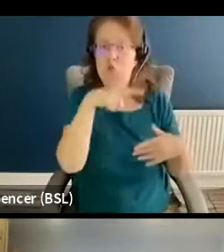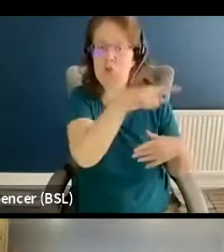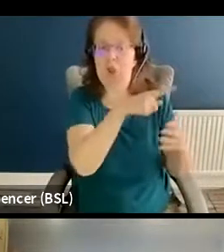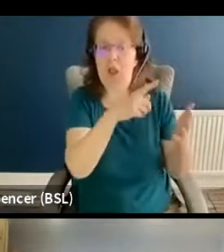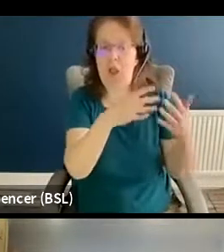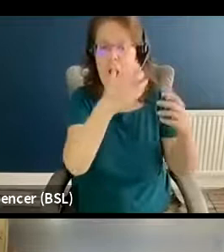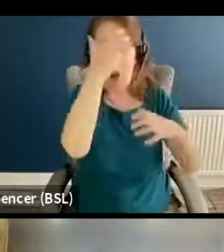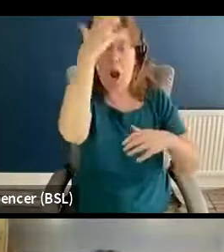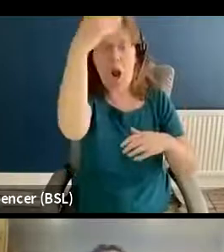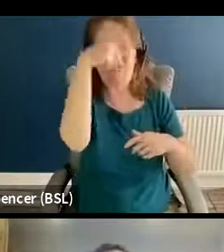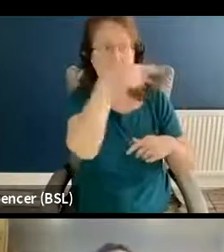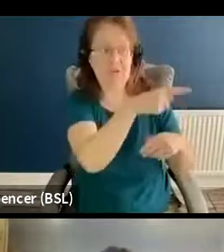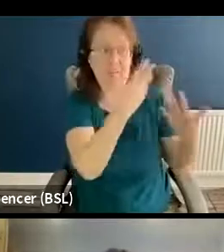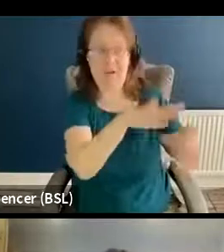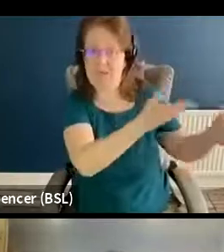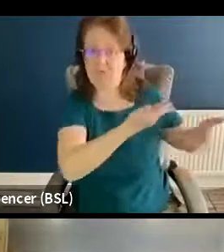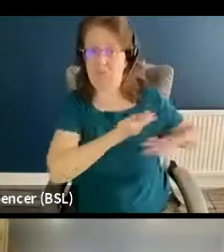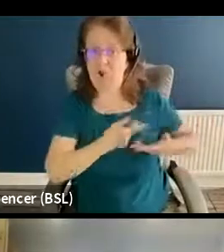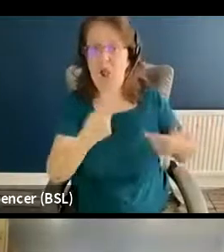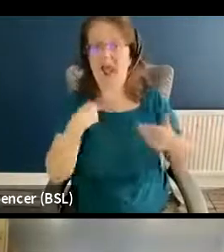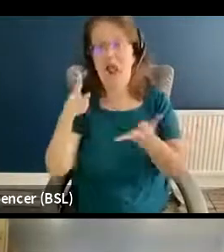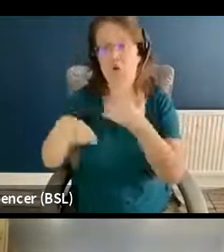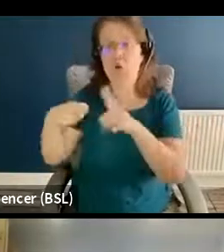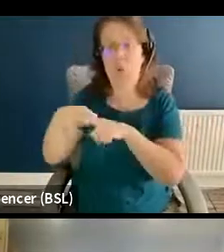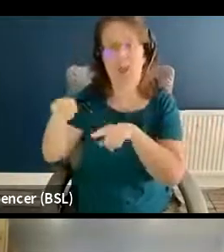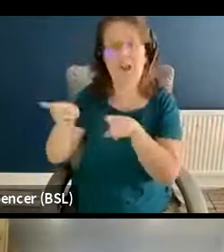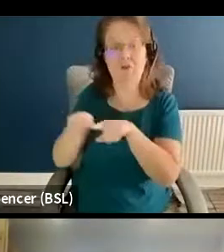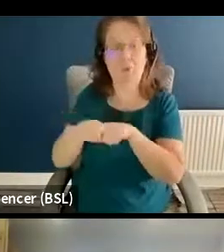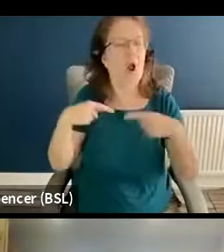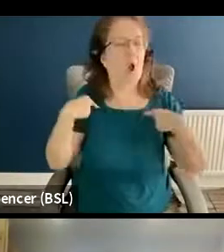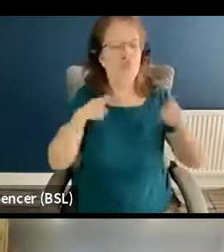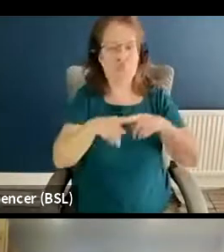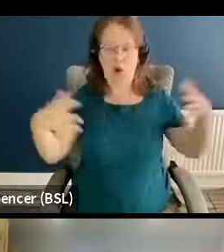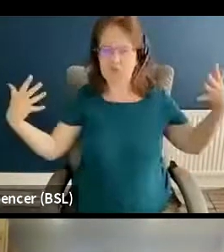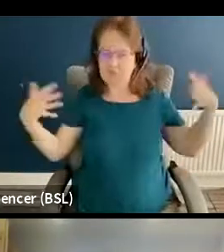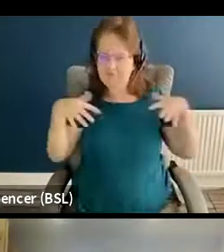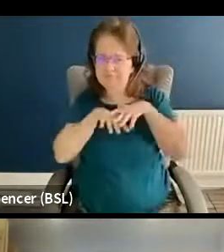well. We're trying to combine it and find other ways to build on and share resources to say,